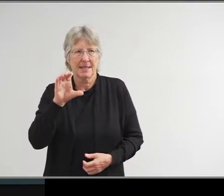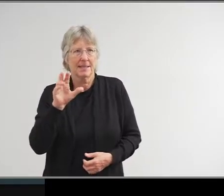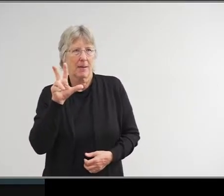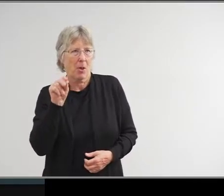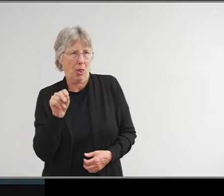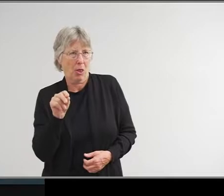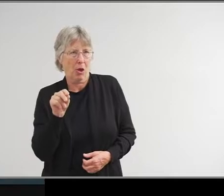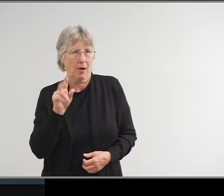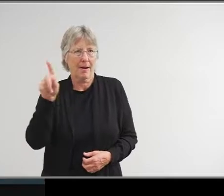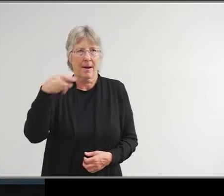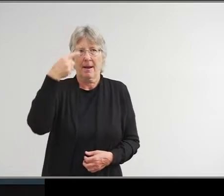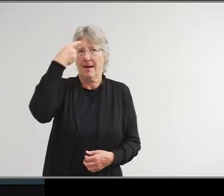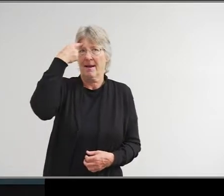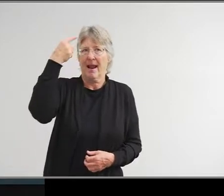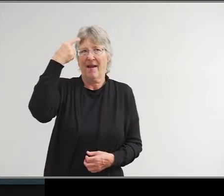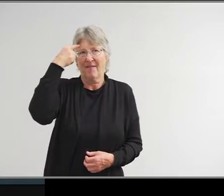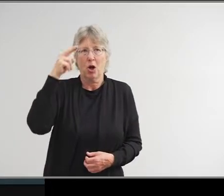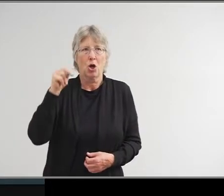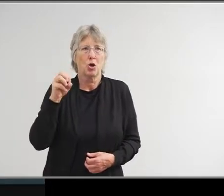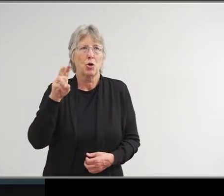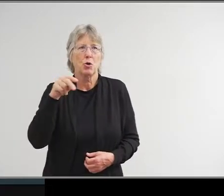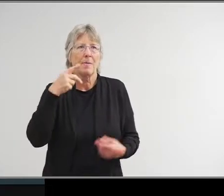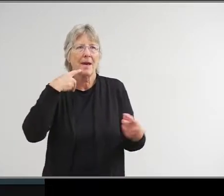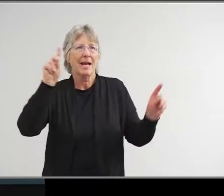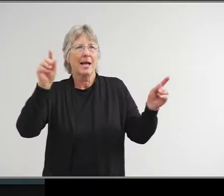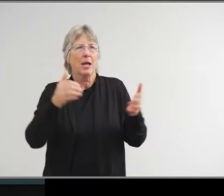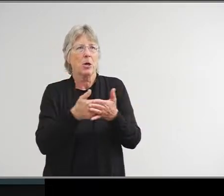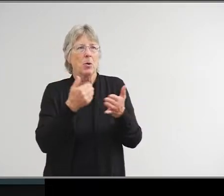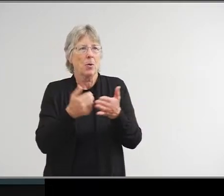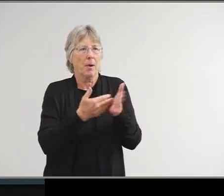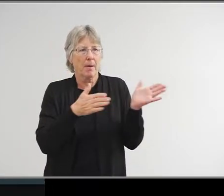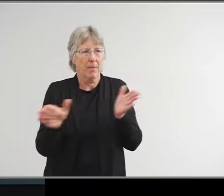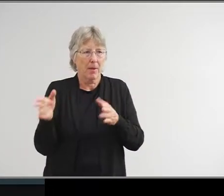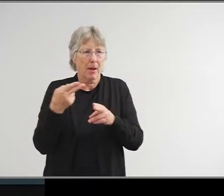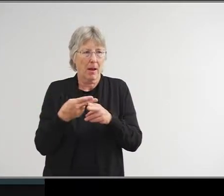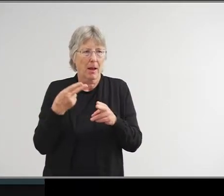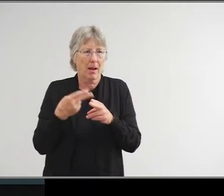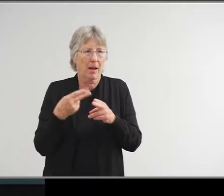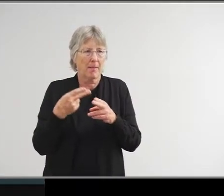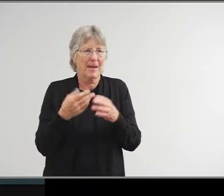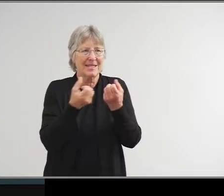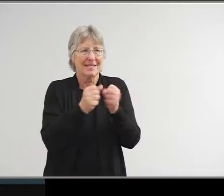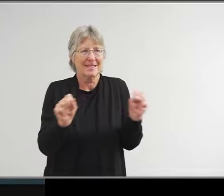Governor Newsom announced a new plan called the Safe Schools For All Plan.